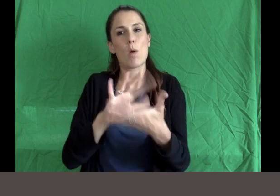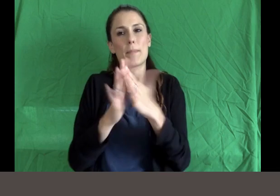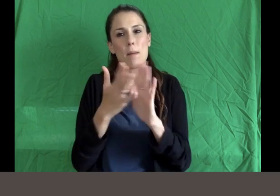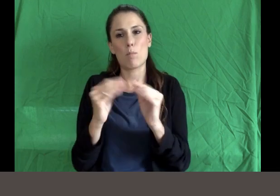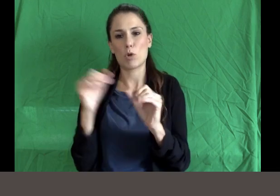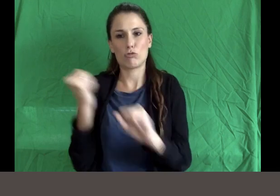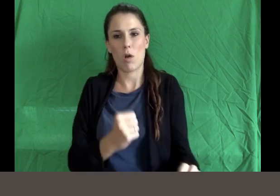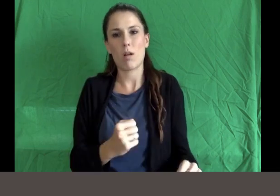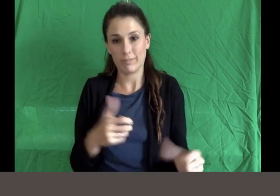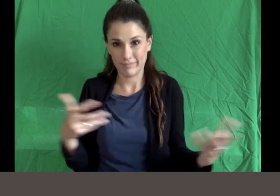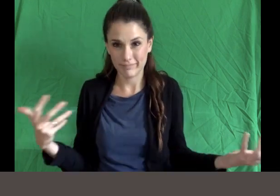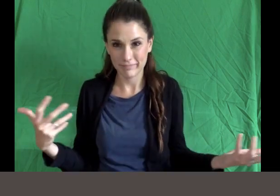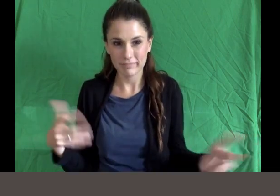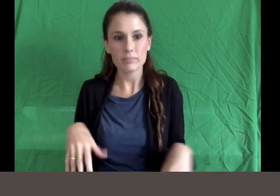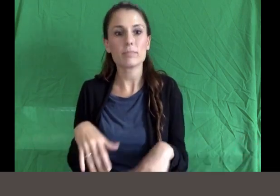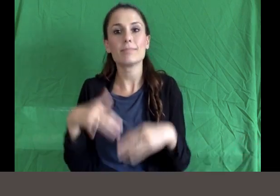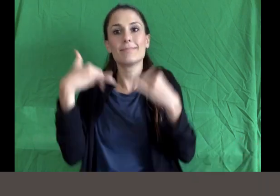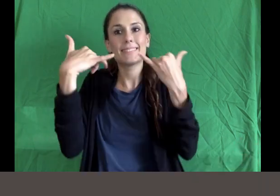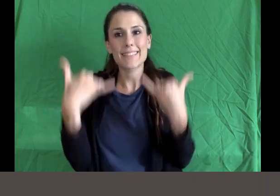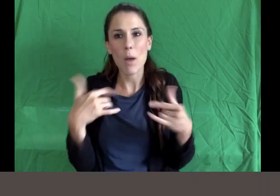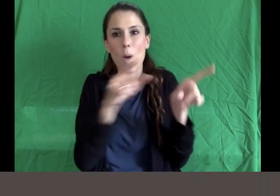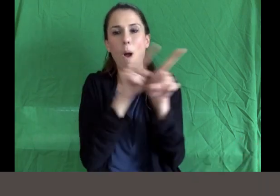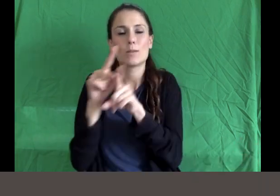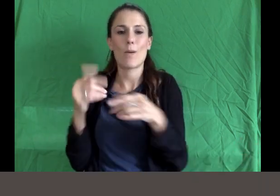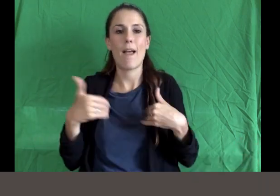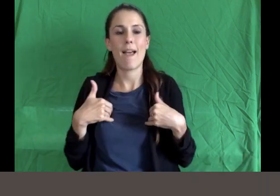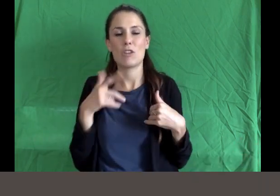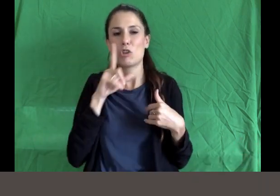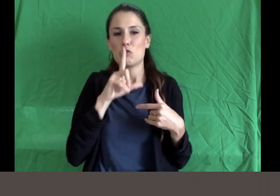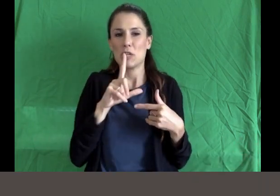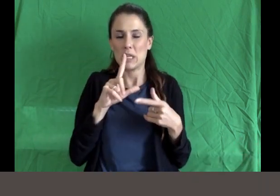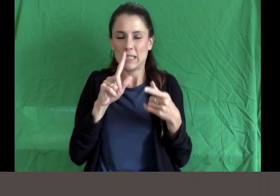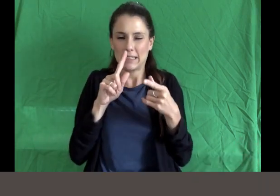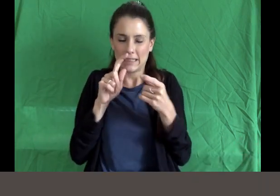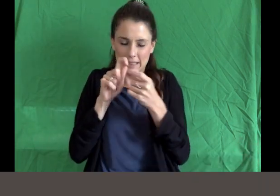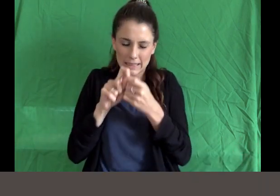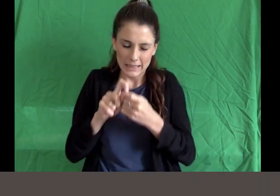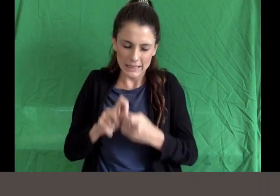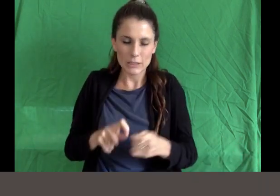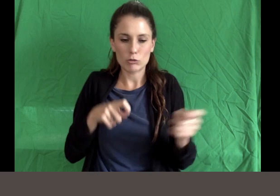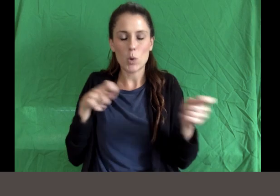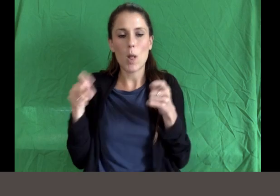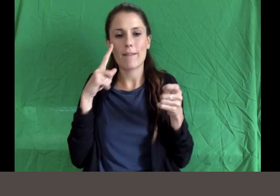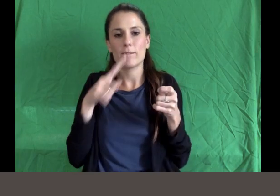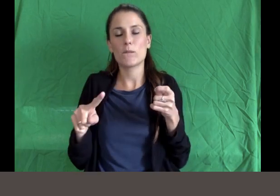we'll be talking about a grid overlay and so if i were to take this bar chart which is just a